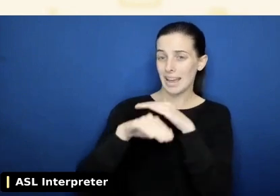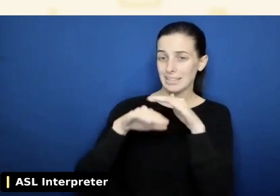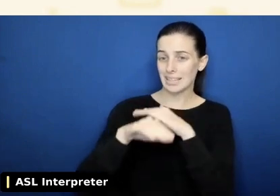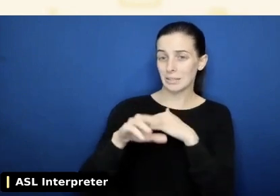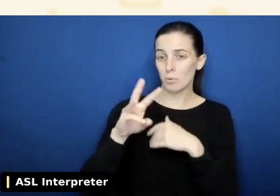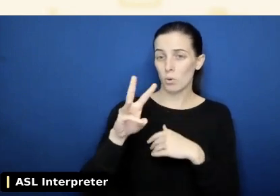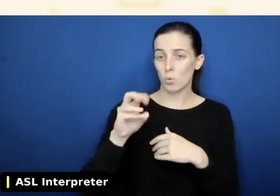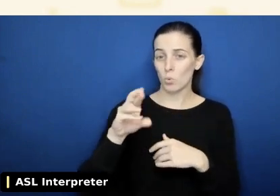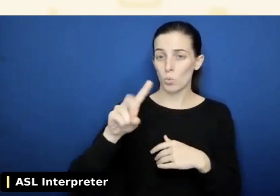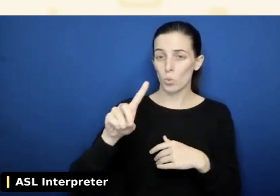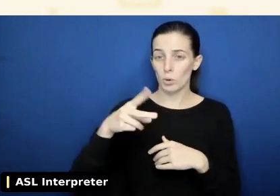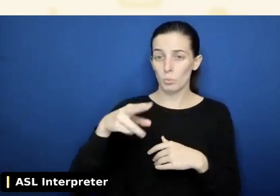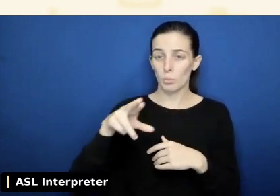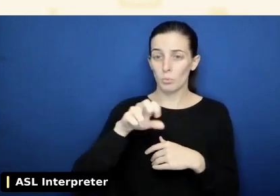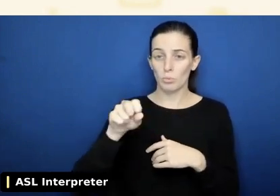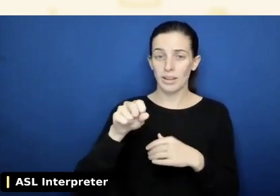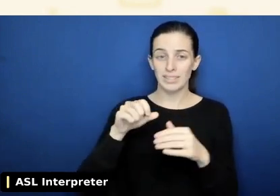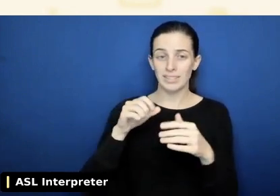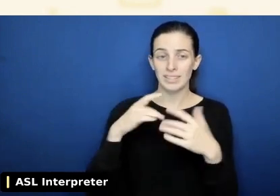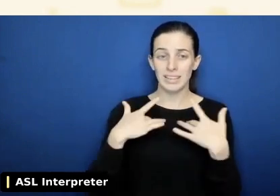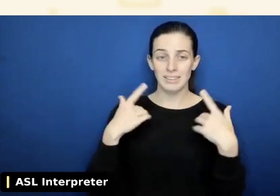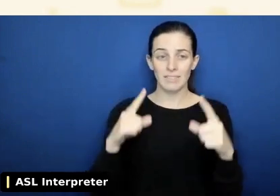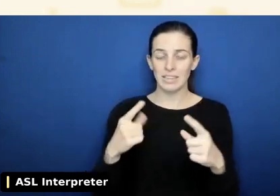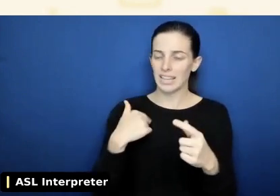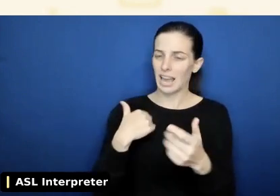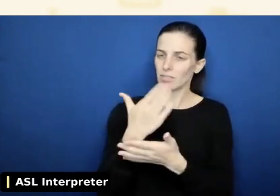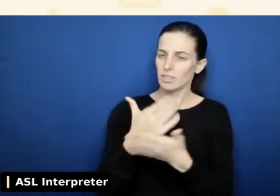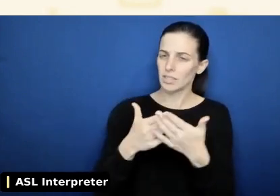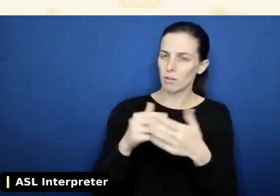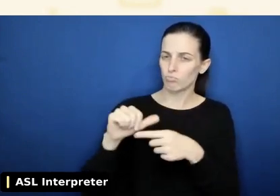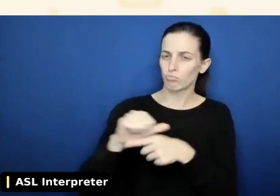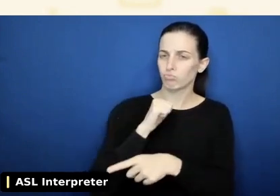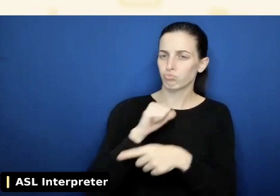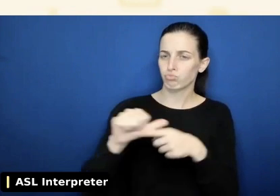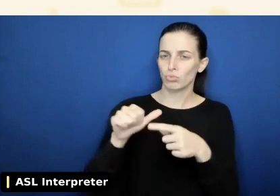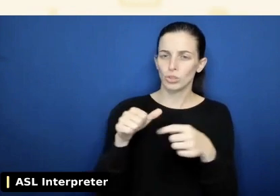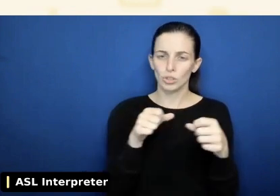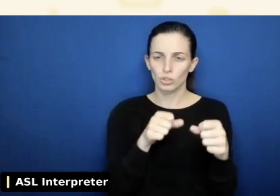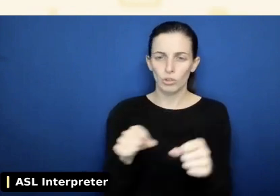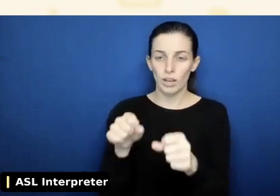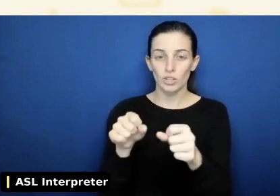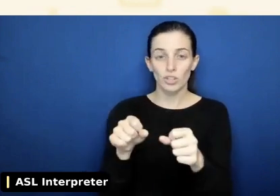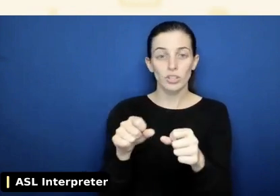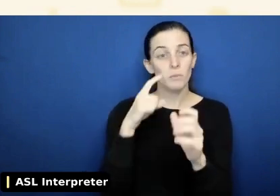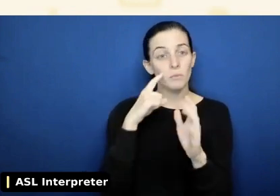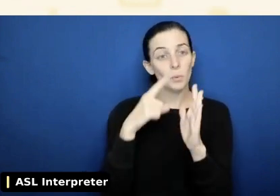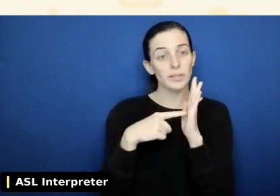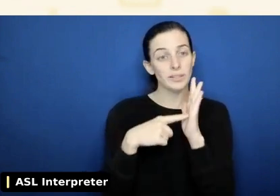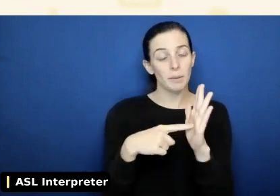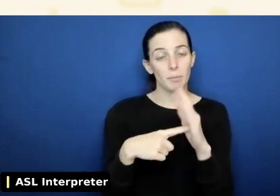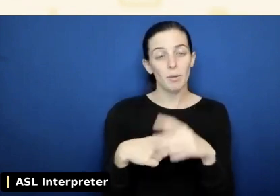we have some practical strategies, like the planning phase, and communication.